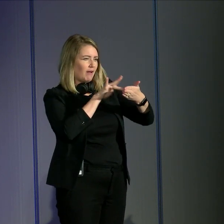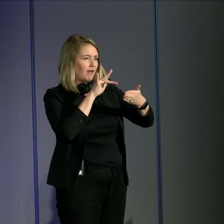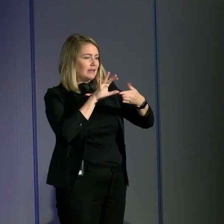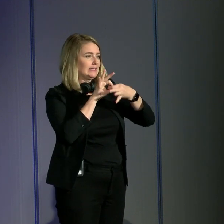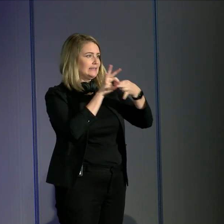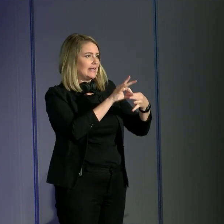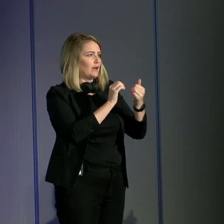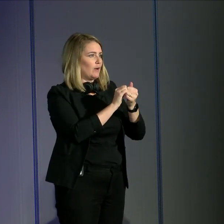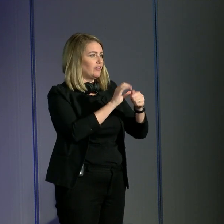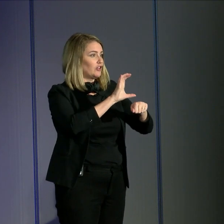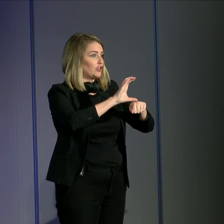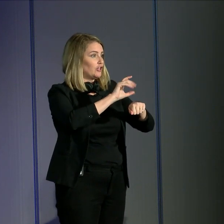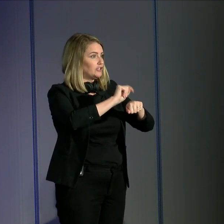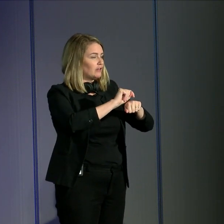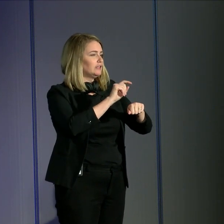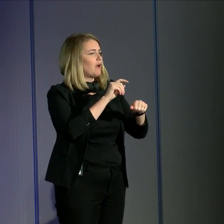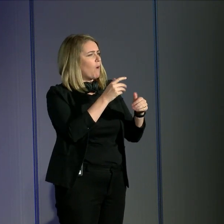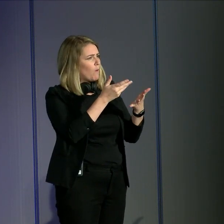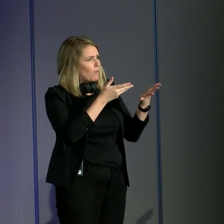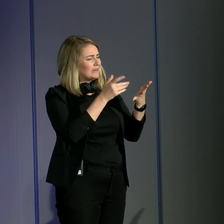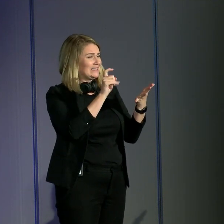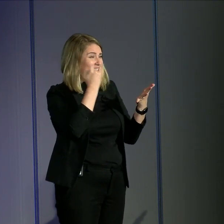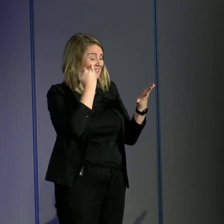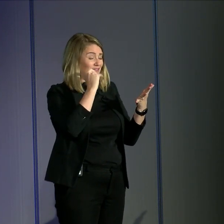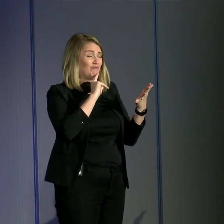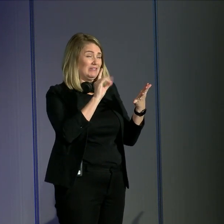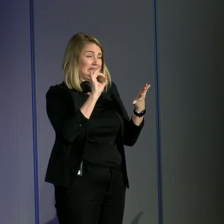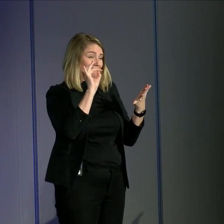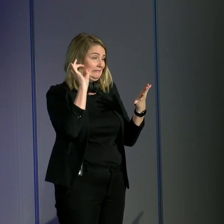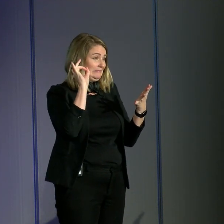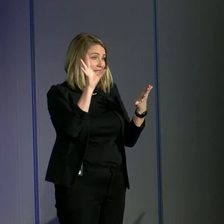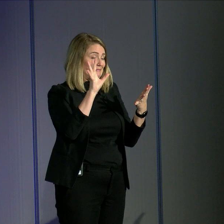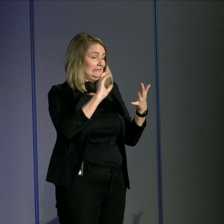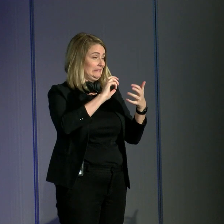where you've got particularly difficult challenging problems that you need addressed.